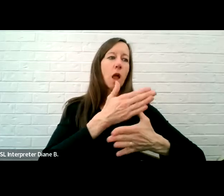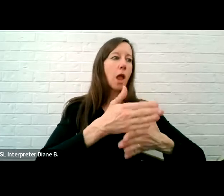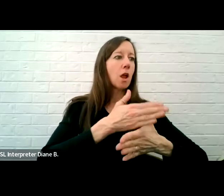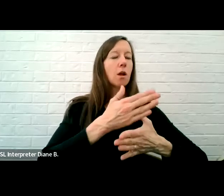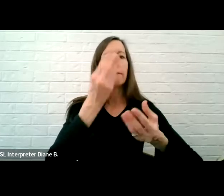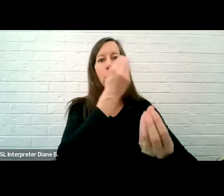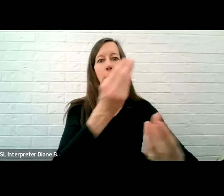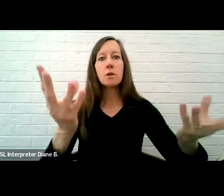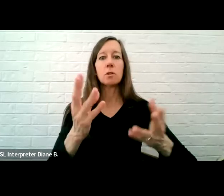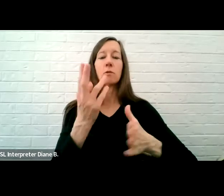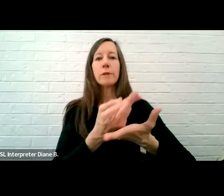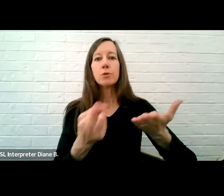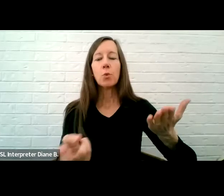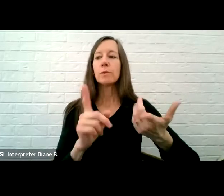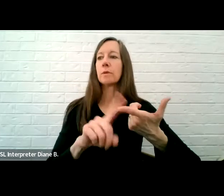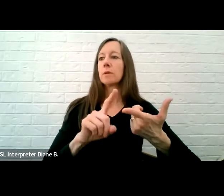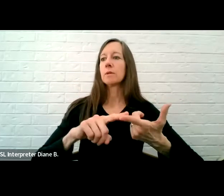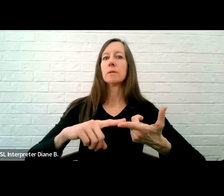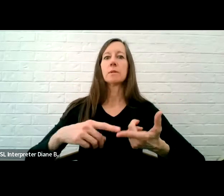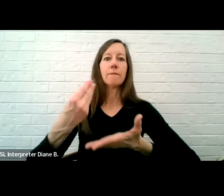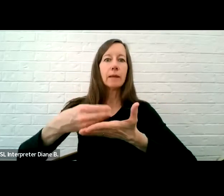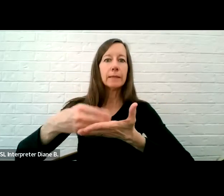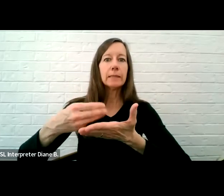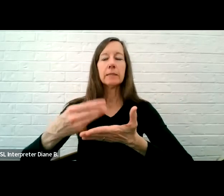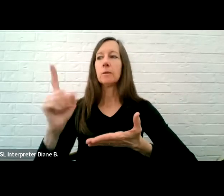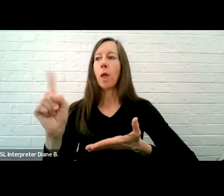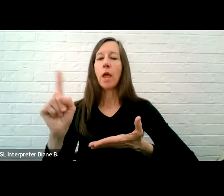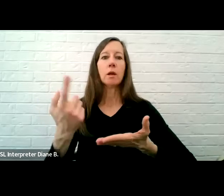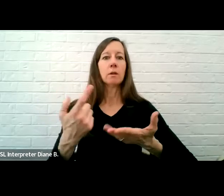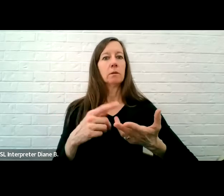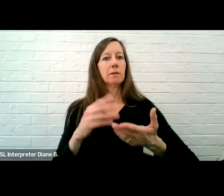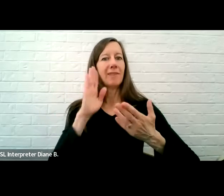and funding streams to help create better housing opportunities for people with iddity